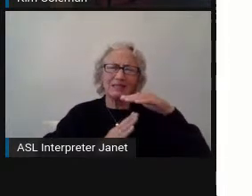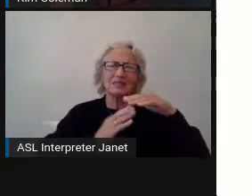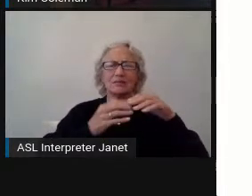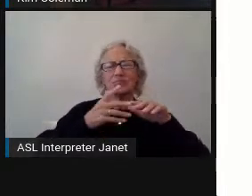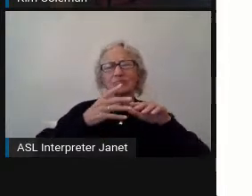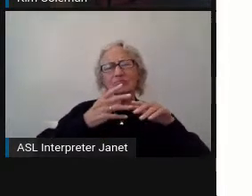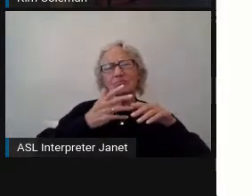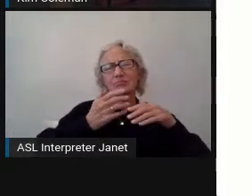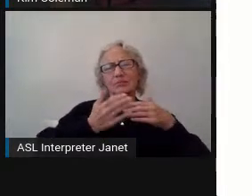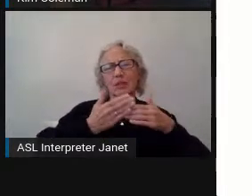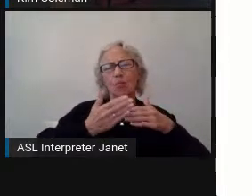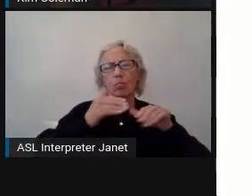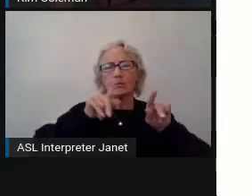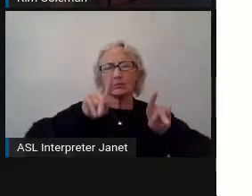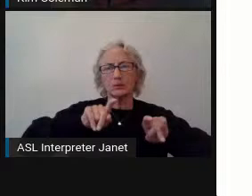content without checking that and do some basic checks.